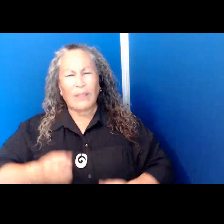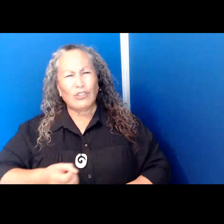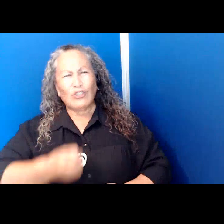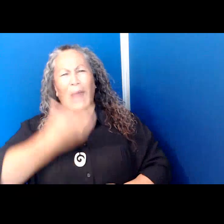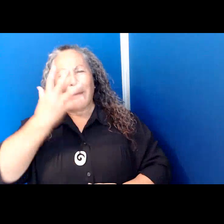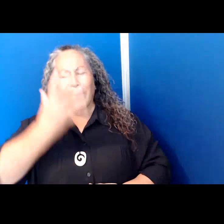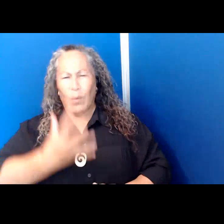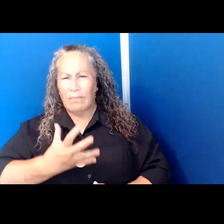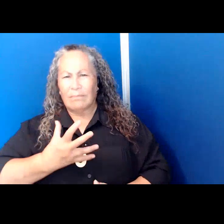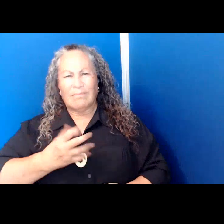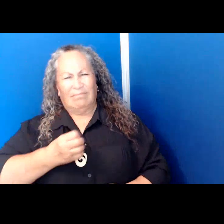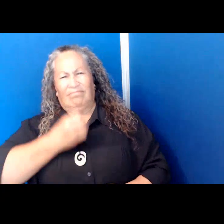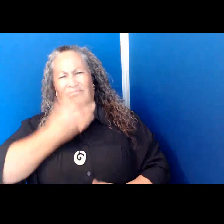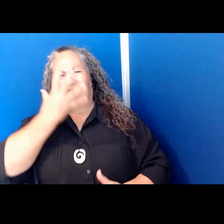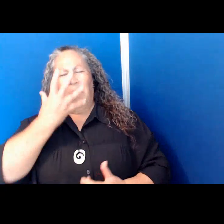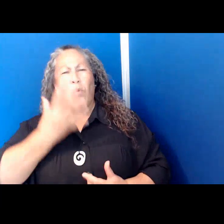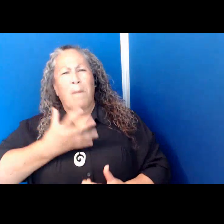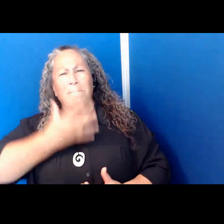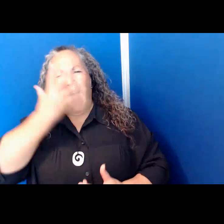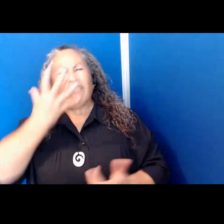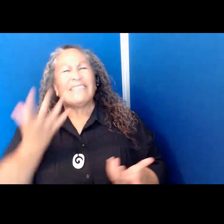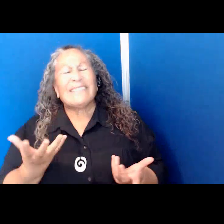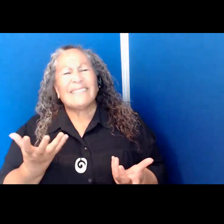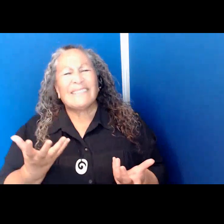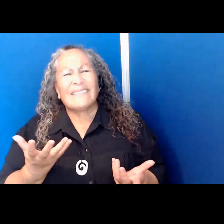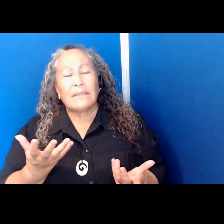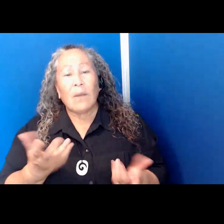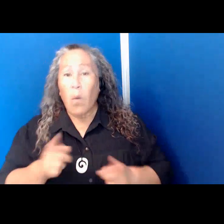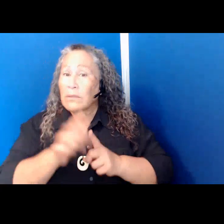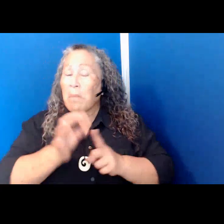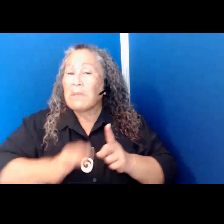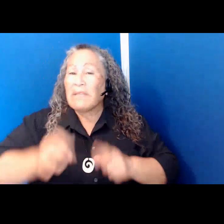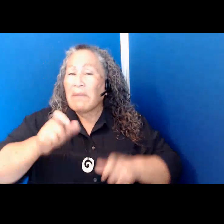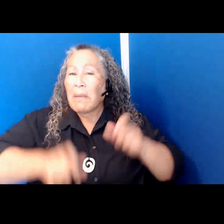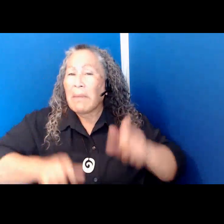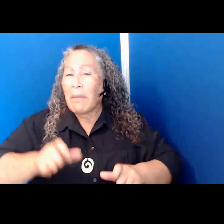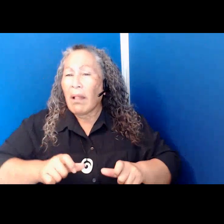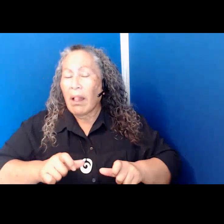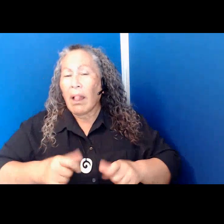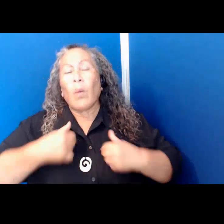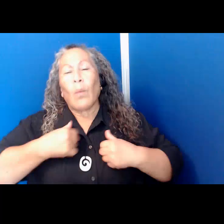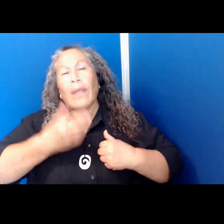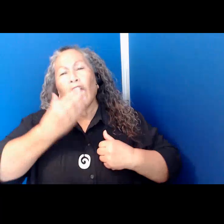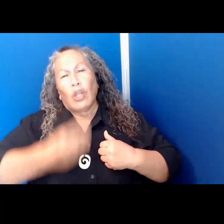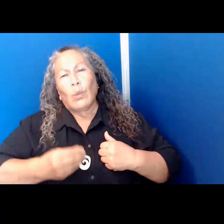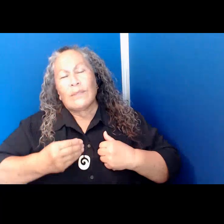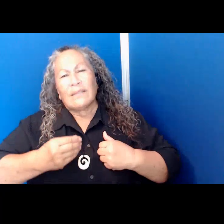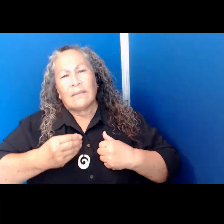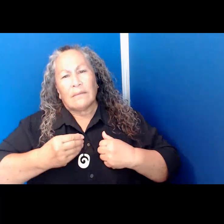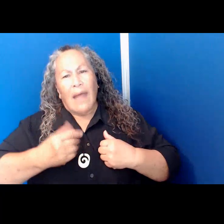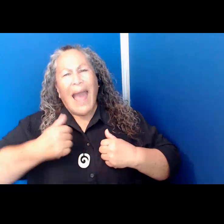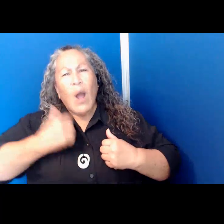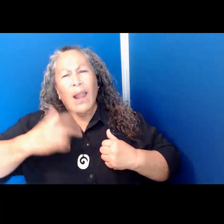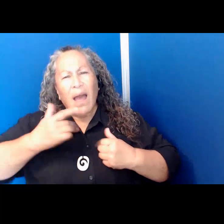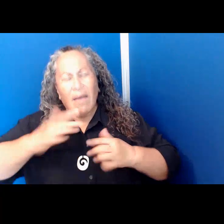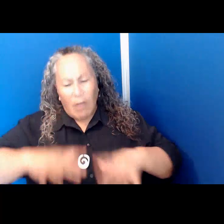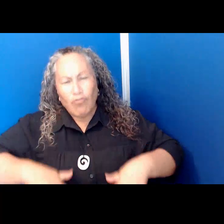Part of it also is, as Pasifika, we are used to living surrounded by friends and family, where the